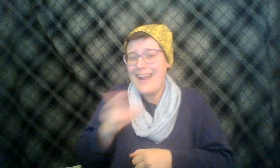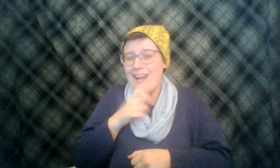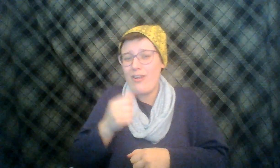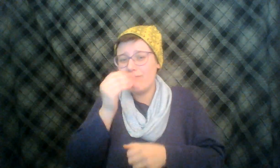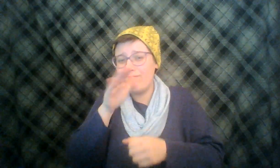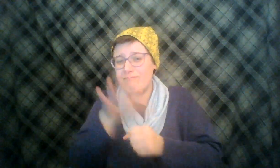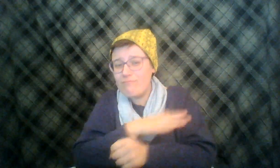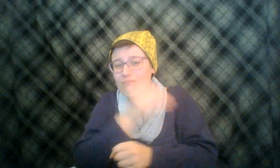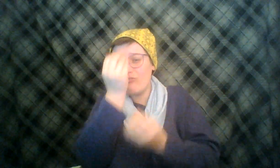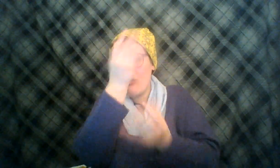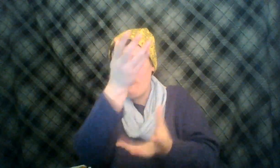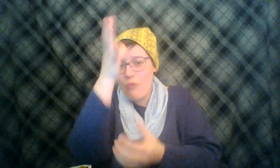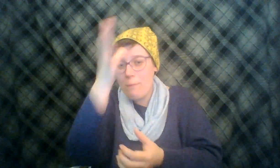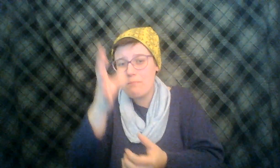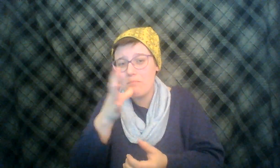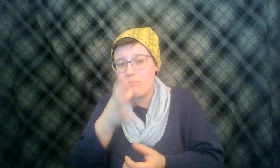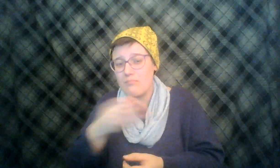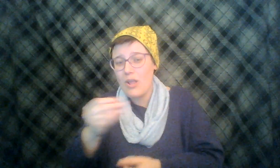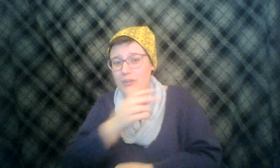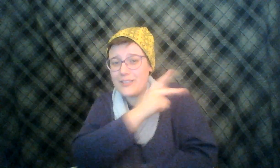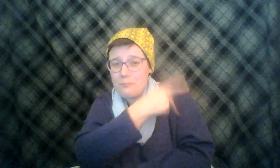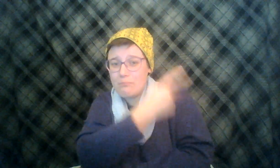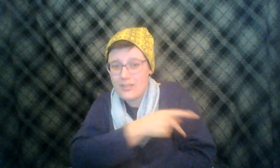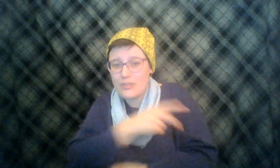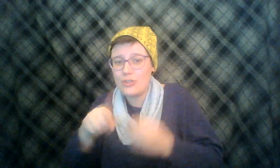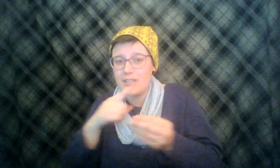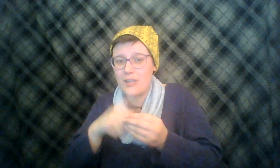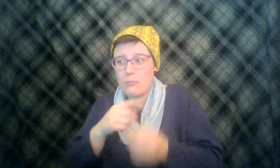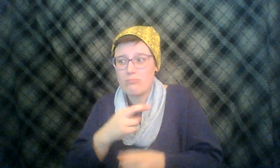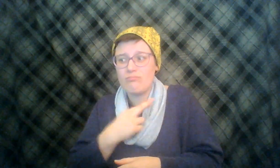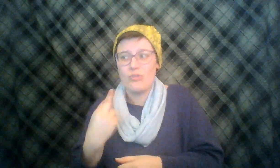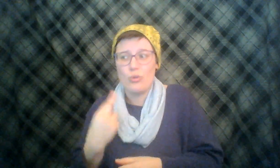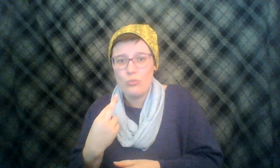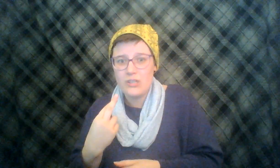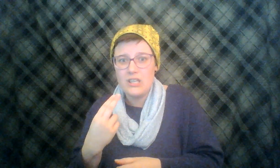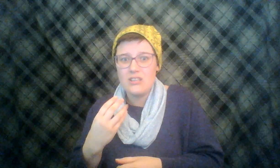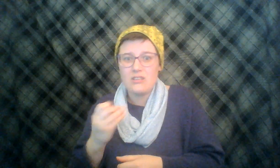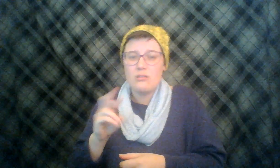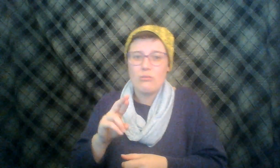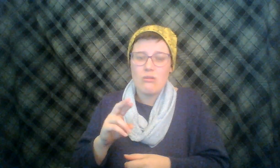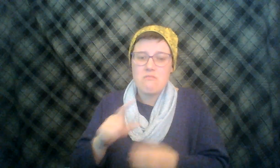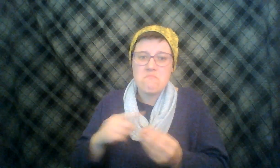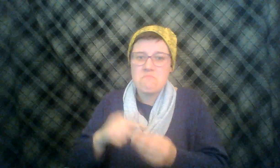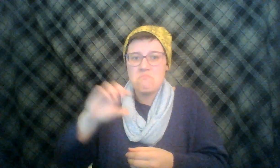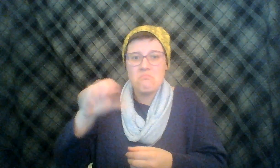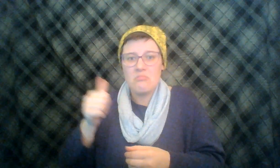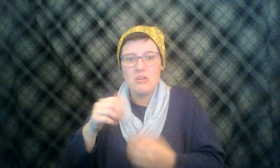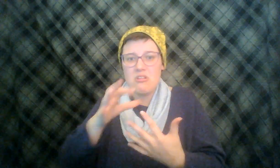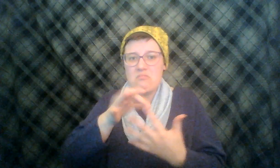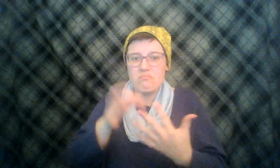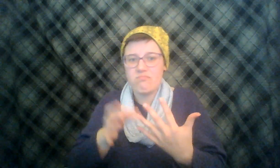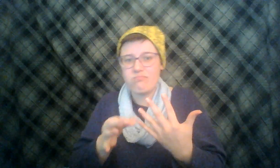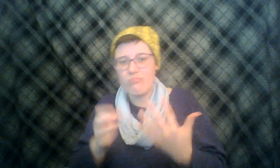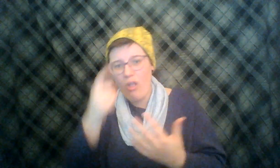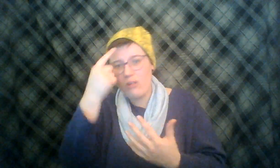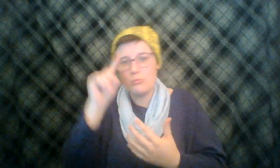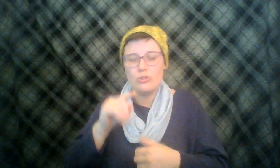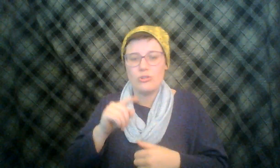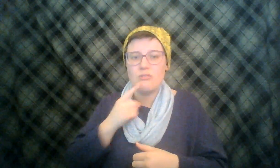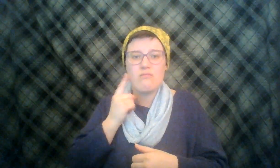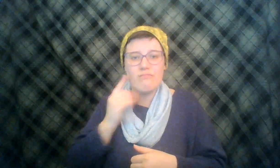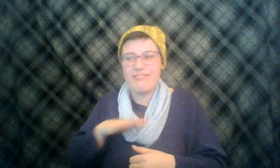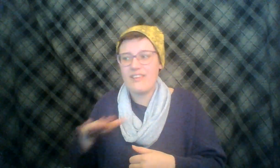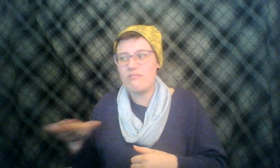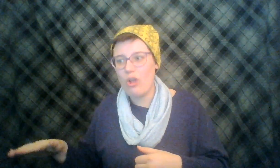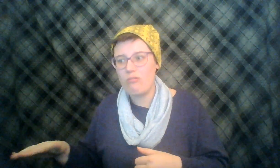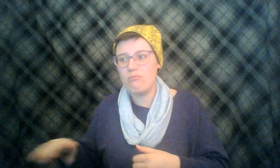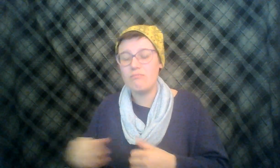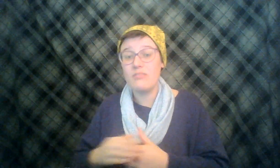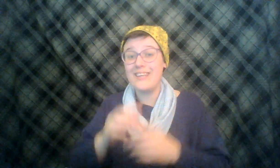and tends to not fully inform parents of risks or of other options for the deaf child,